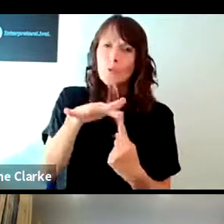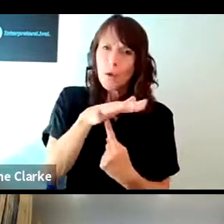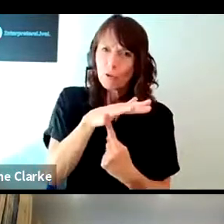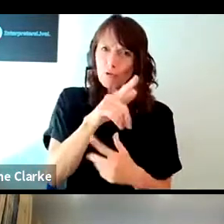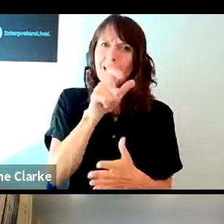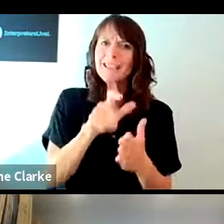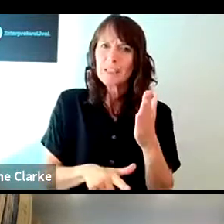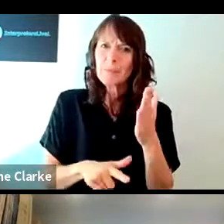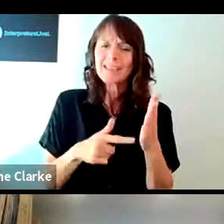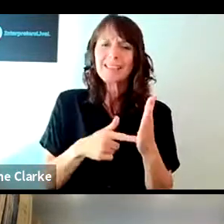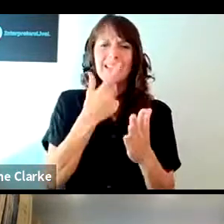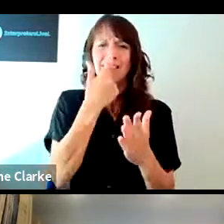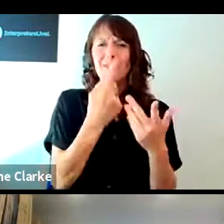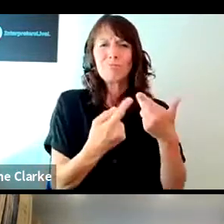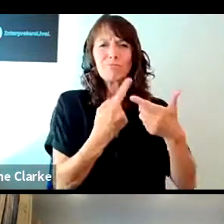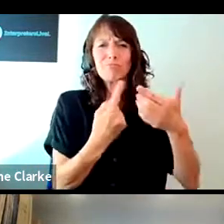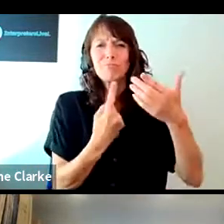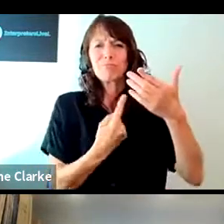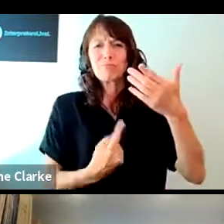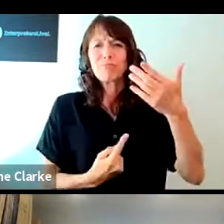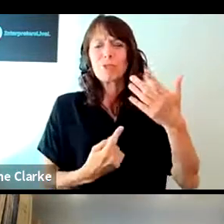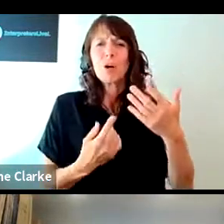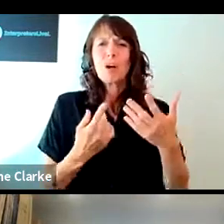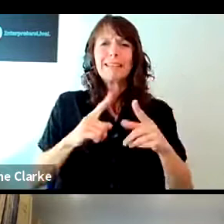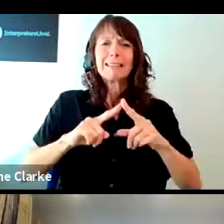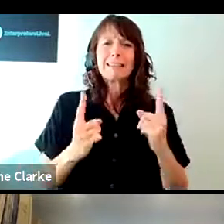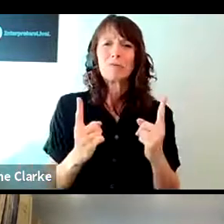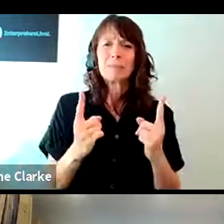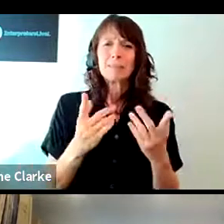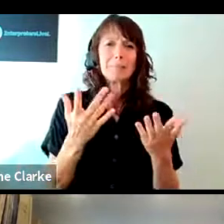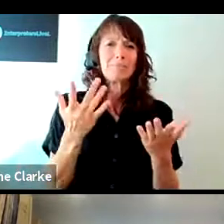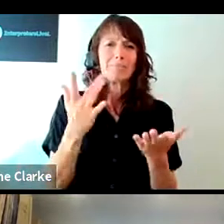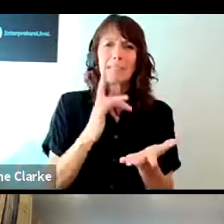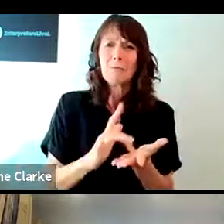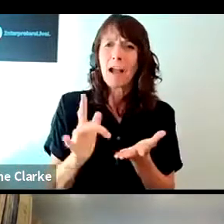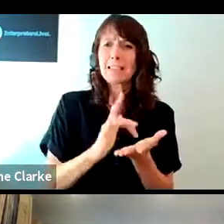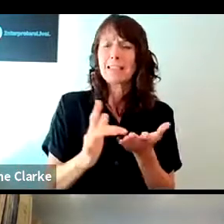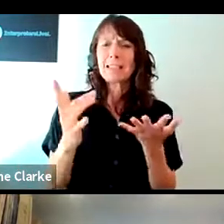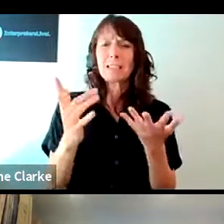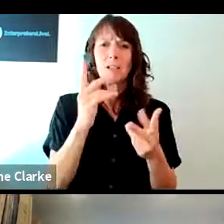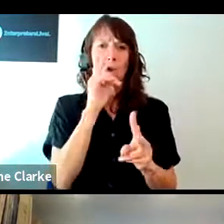there's lots of other ones for different different devices, whether it's looking at the background